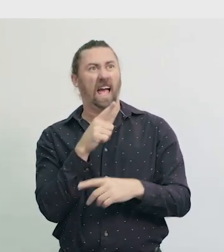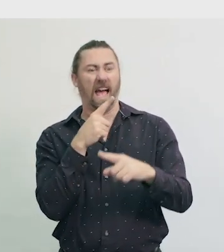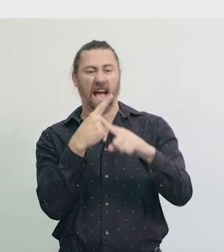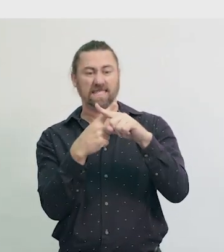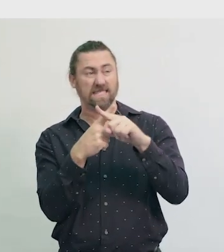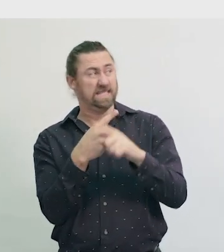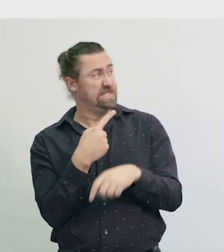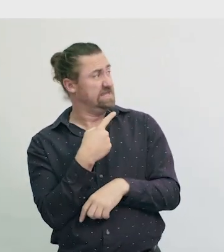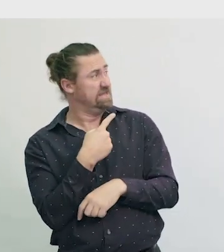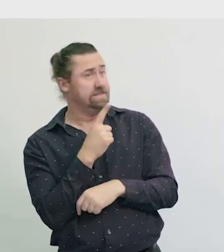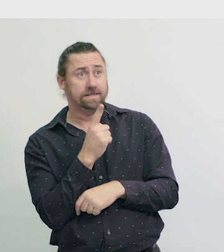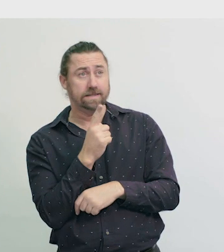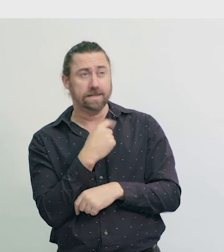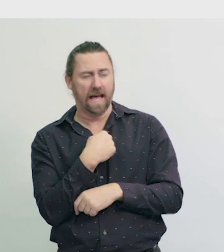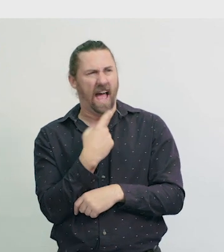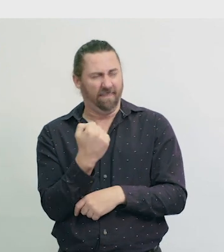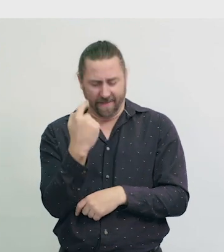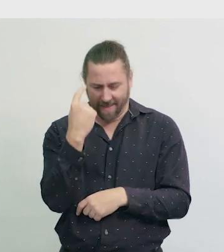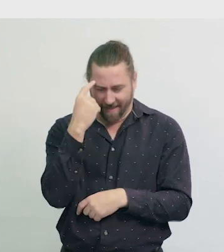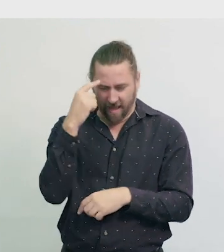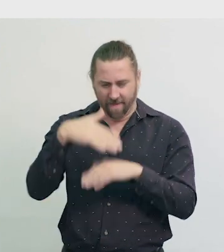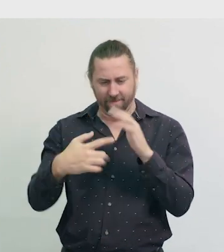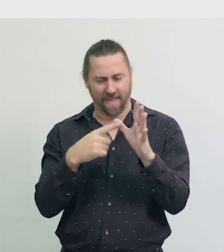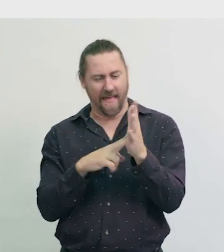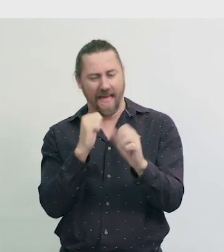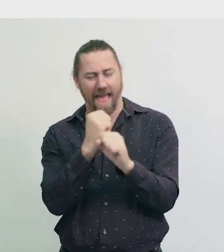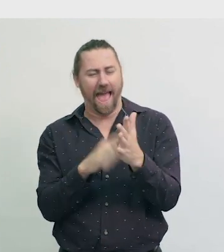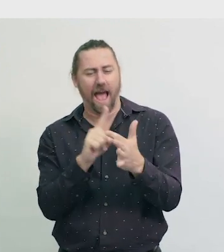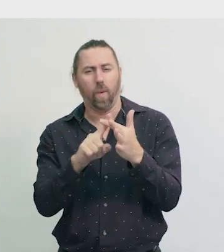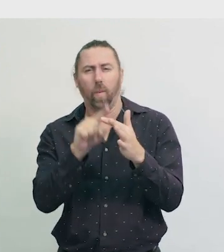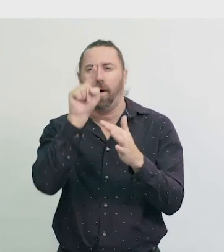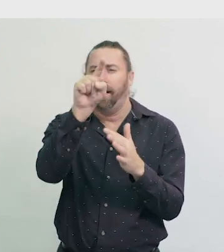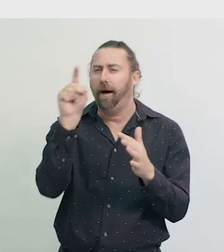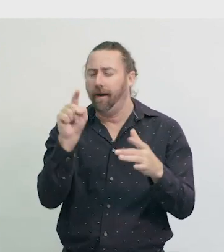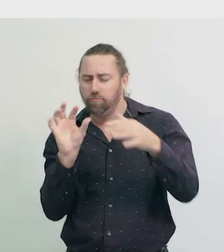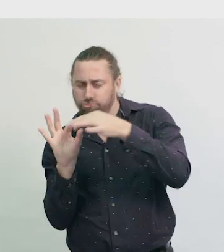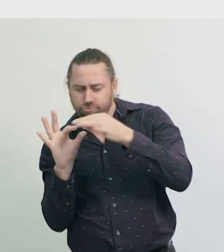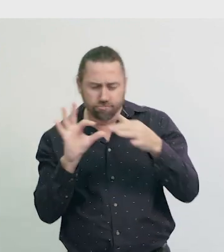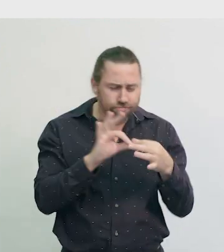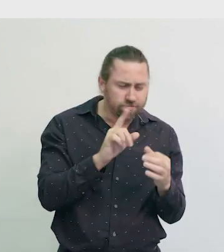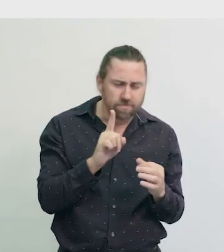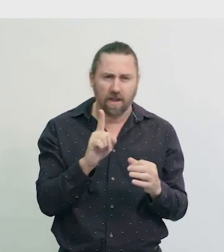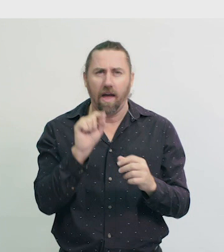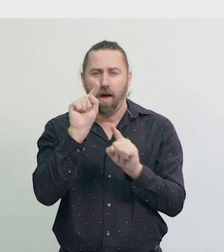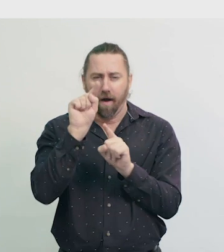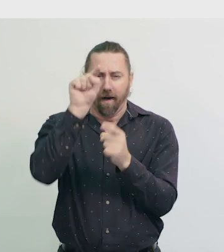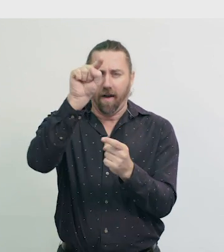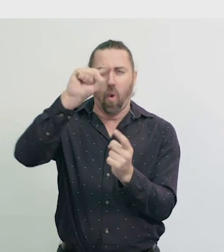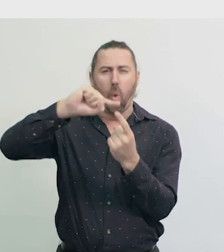Caught my eye, as I'd been thinking about angle relationships, and especially vertically opposite angles.